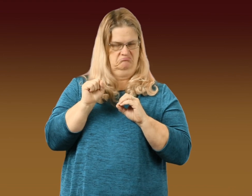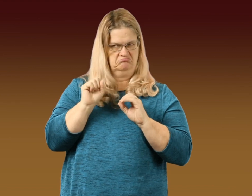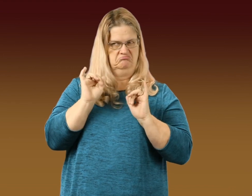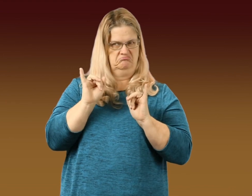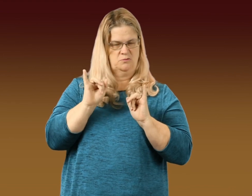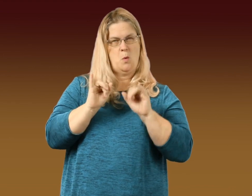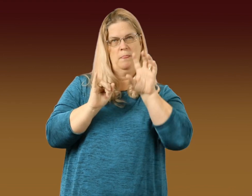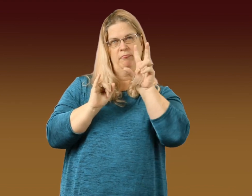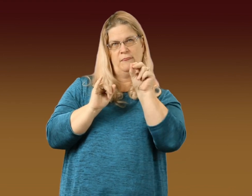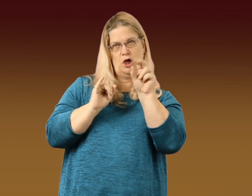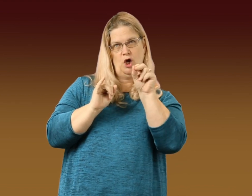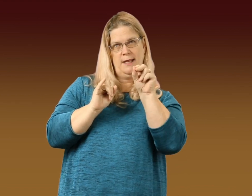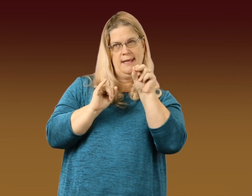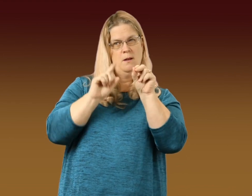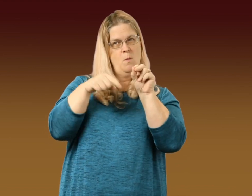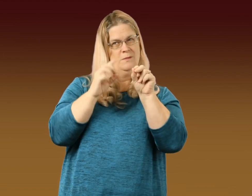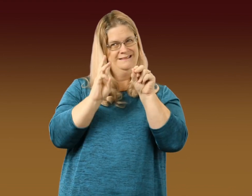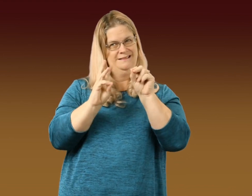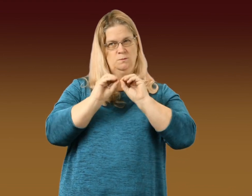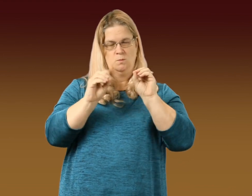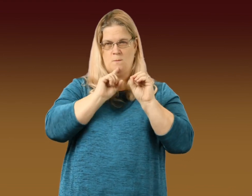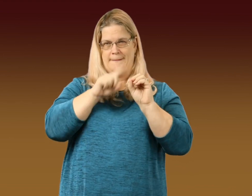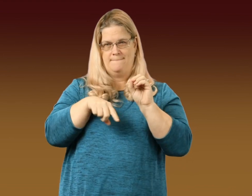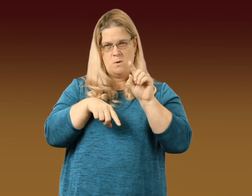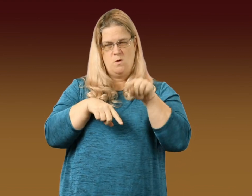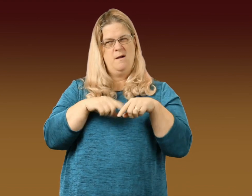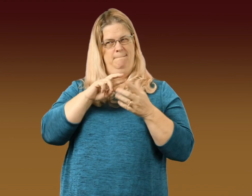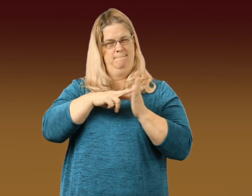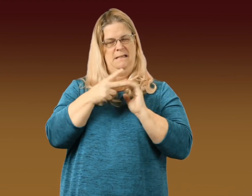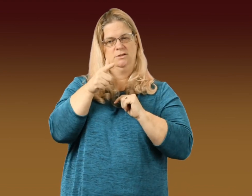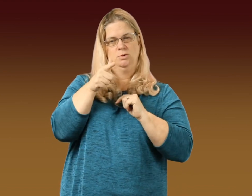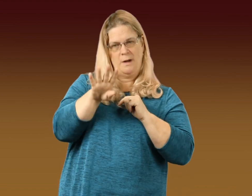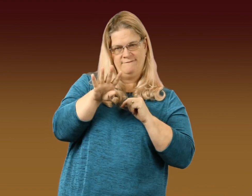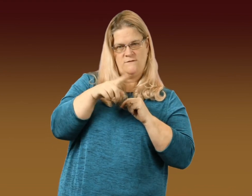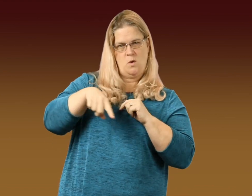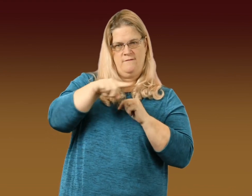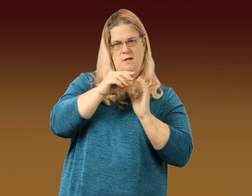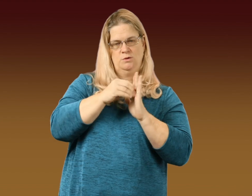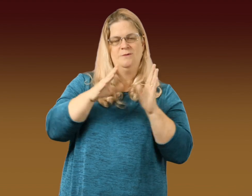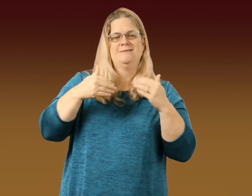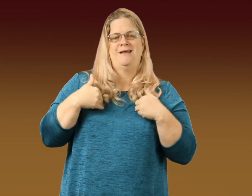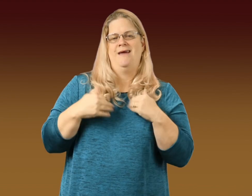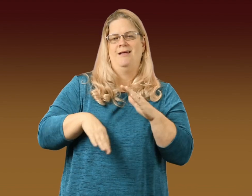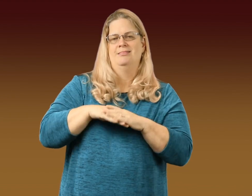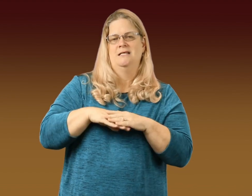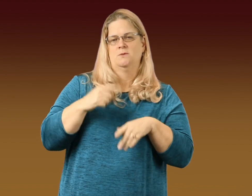So out of 30, only six had no reports, which means 24 had at least one